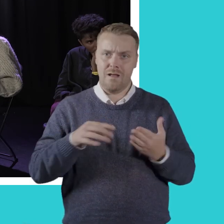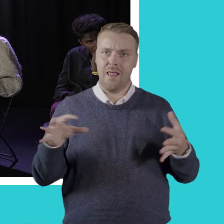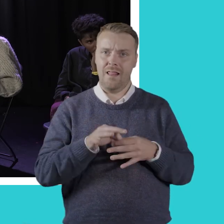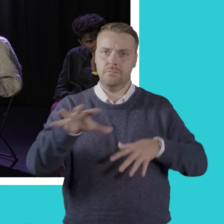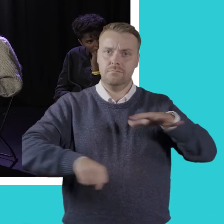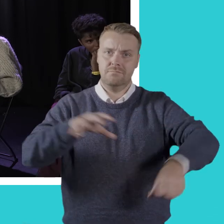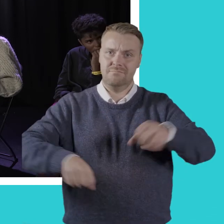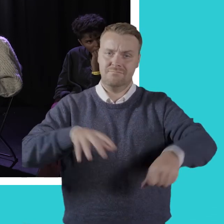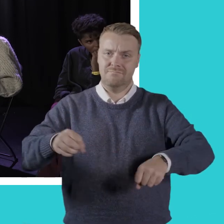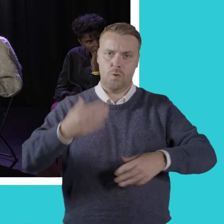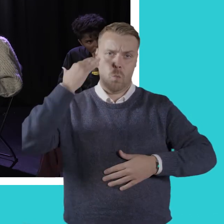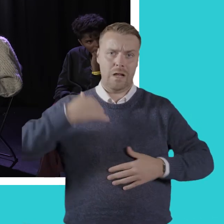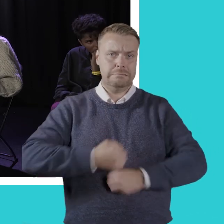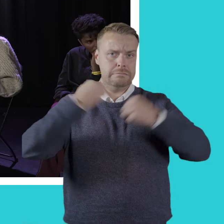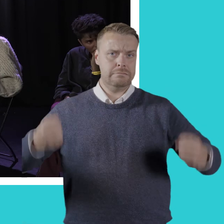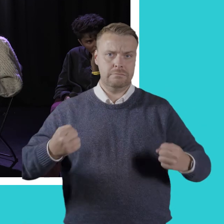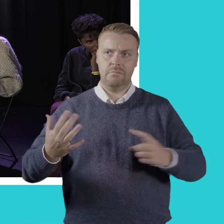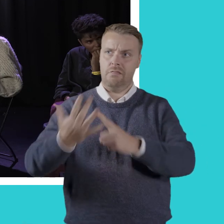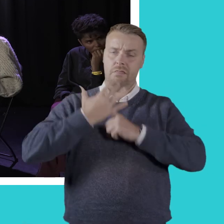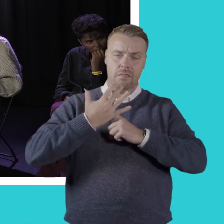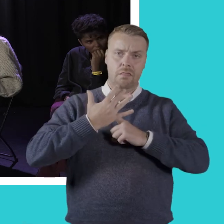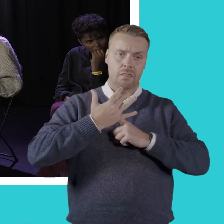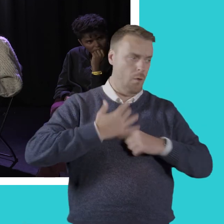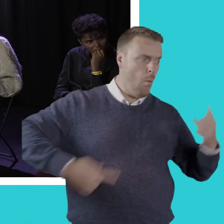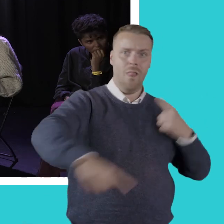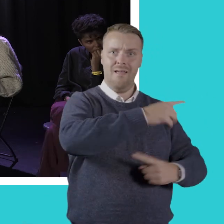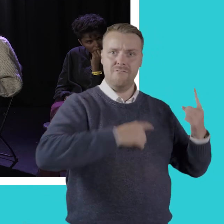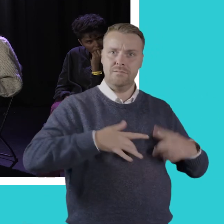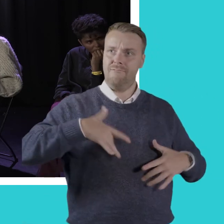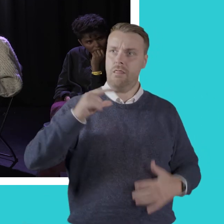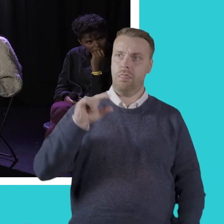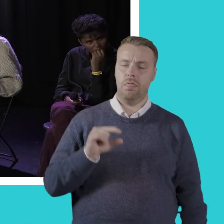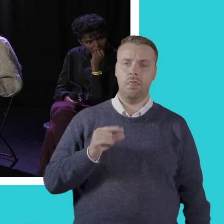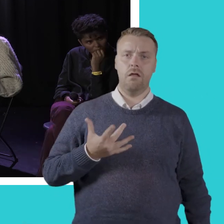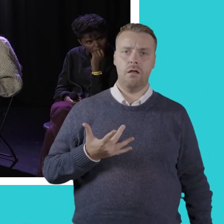supremacy acting against all of us and making us all feel the smallest and the most attacked.